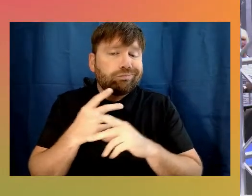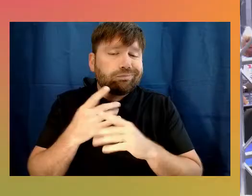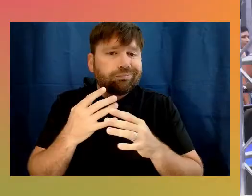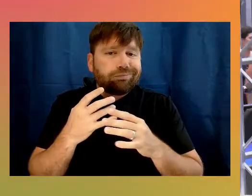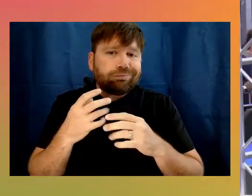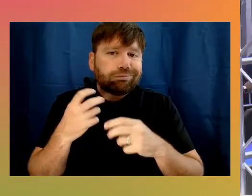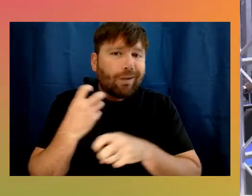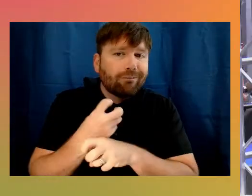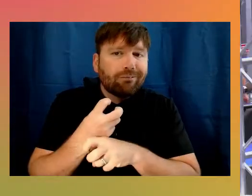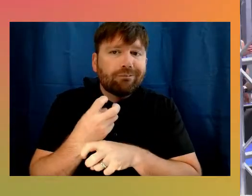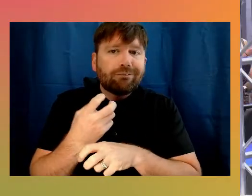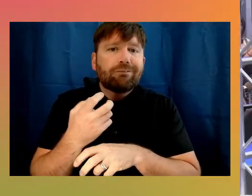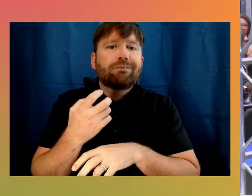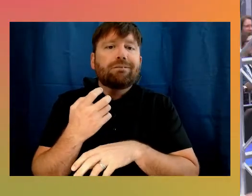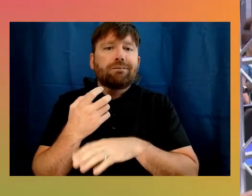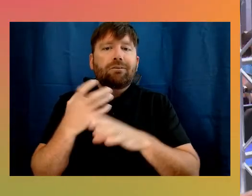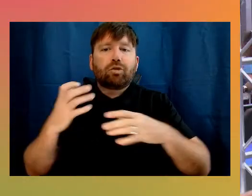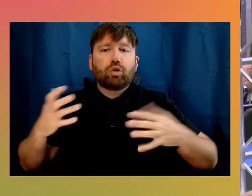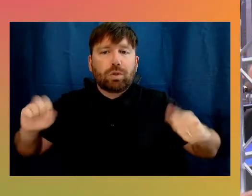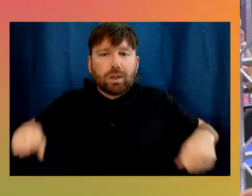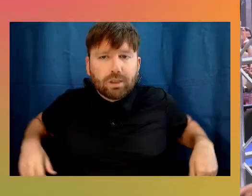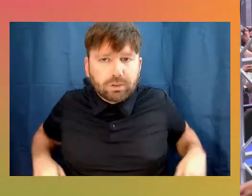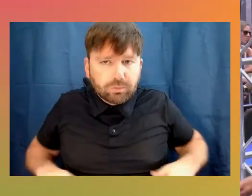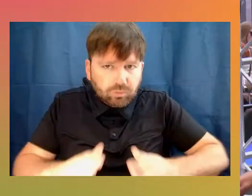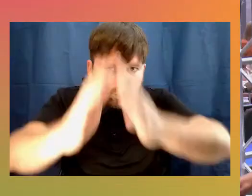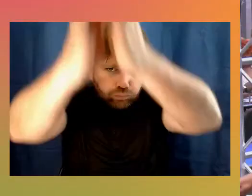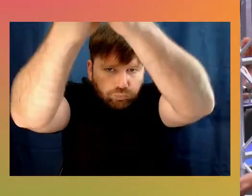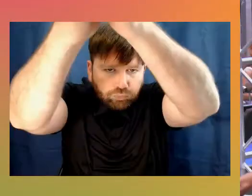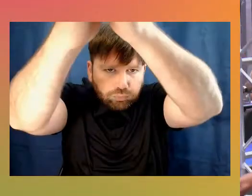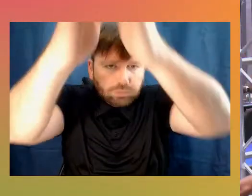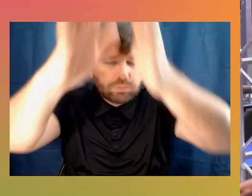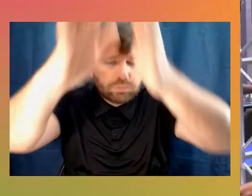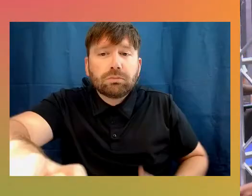POWER LUNGE. PAUSE HERE OR IF YOU ARE LOOKING